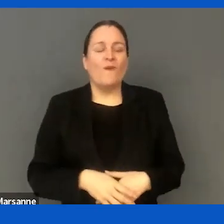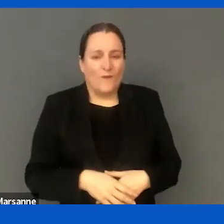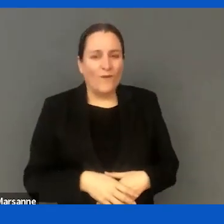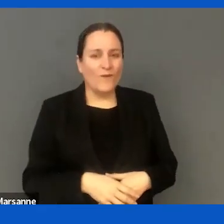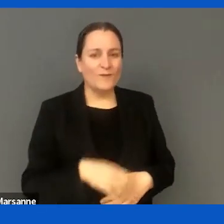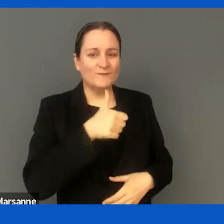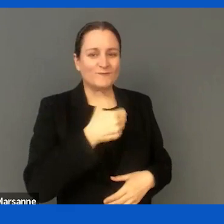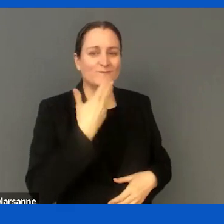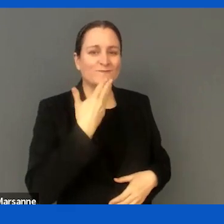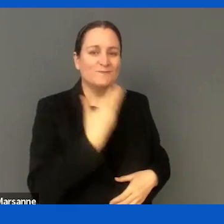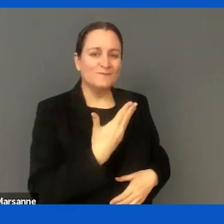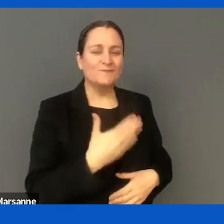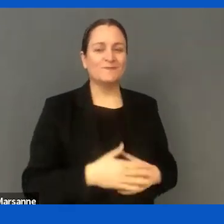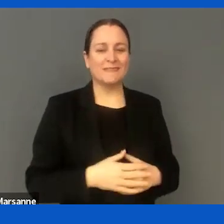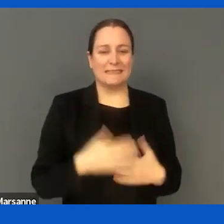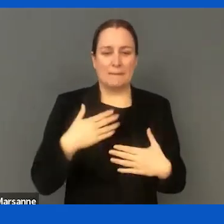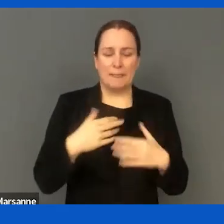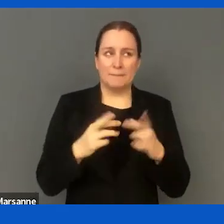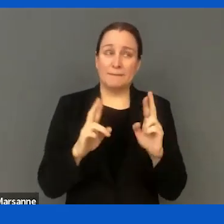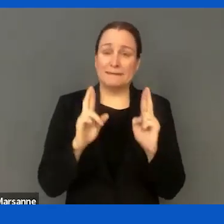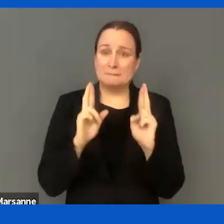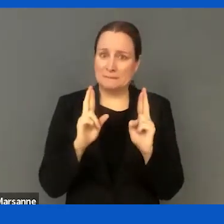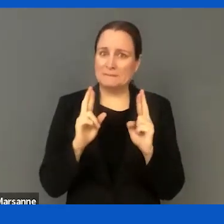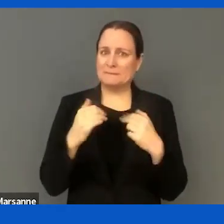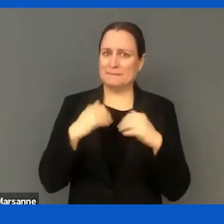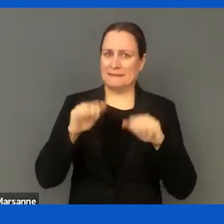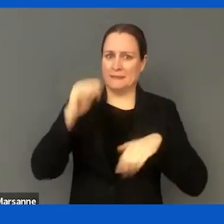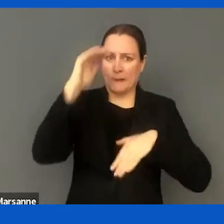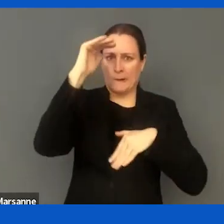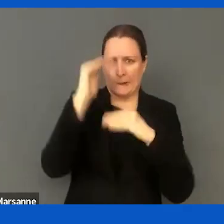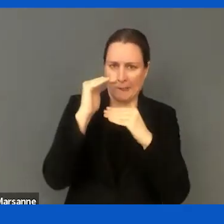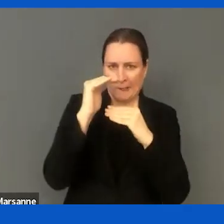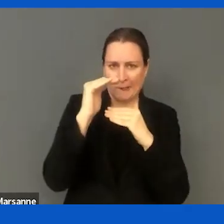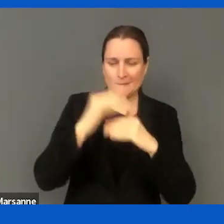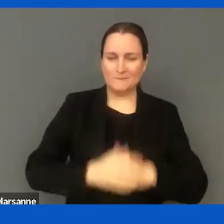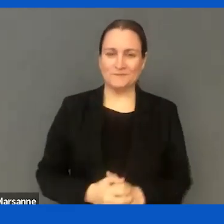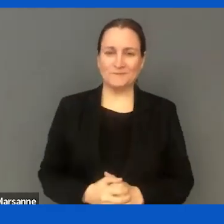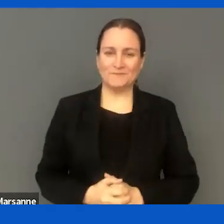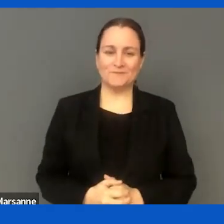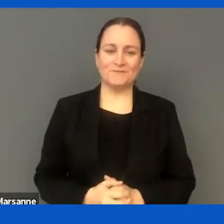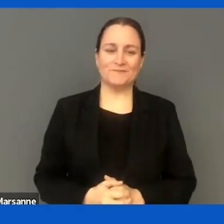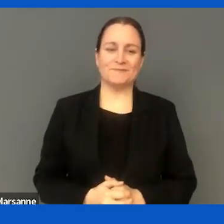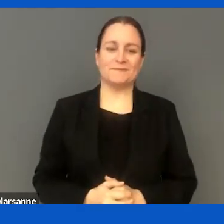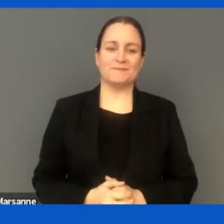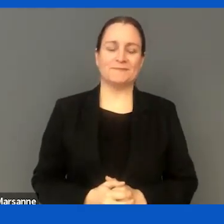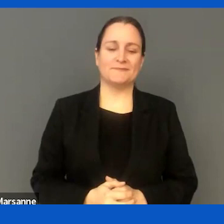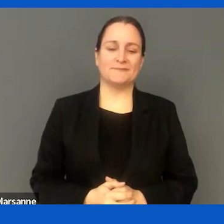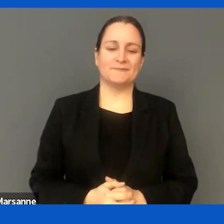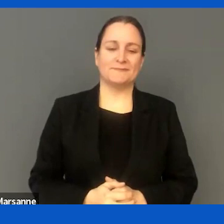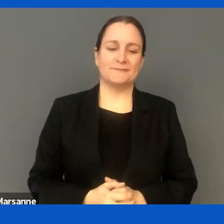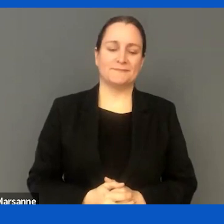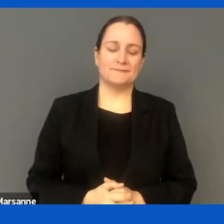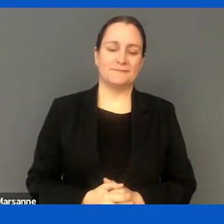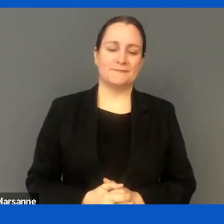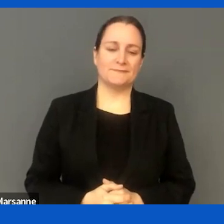I hope I will be able. Starting with baseline, what are accessibility overlay,